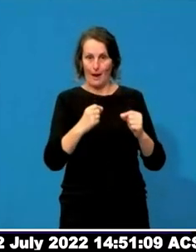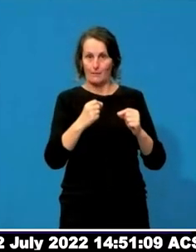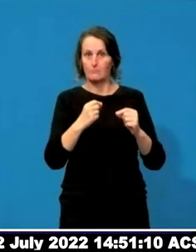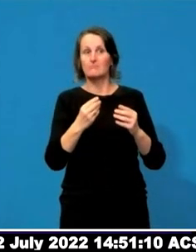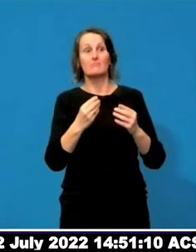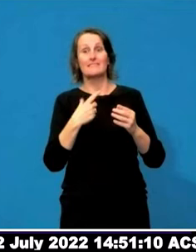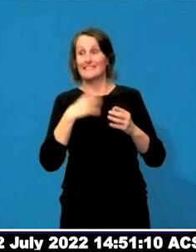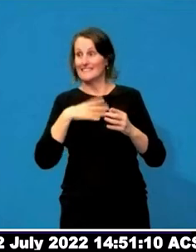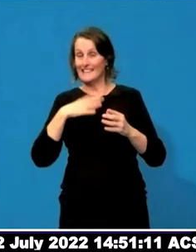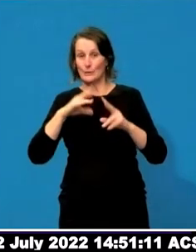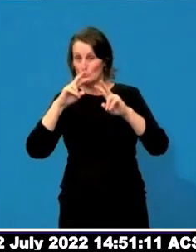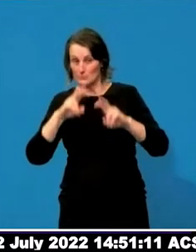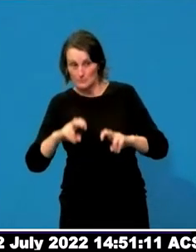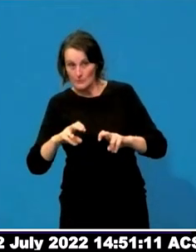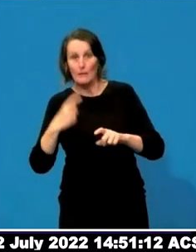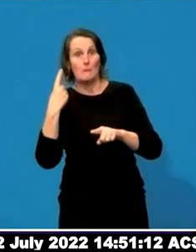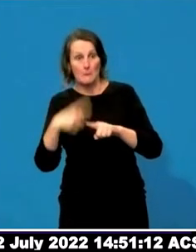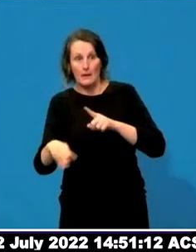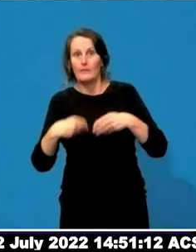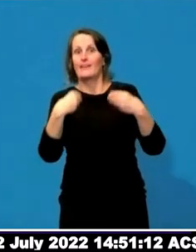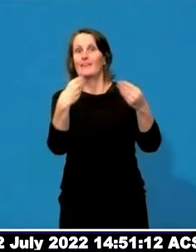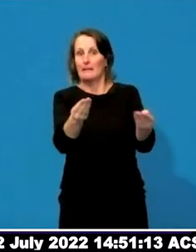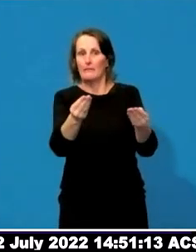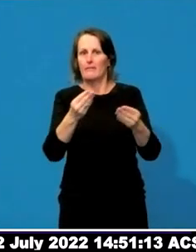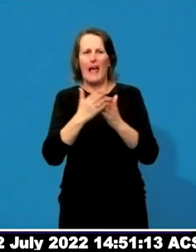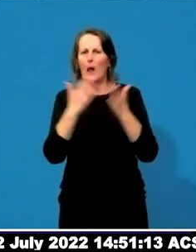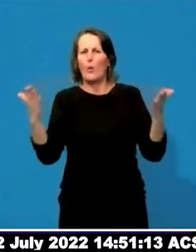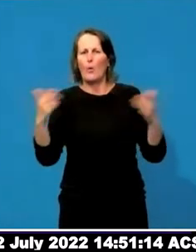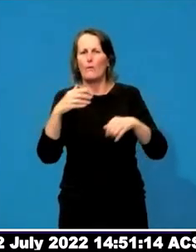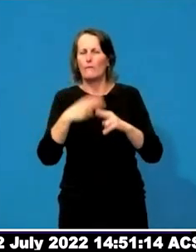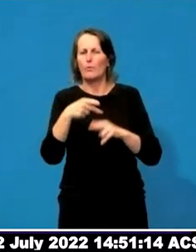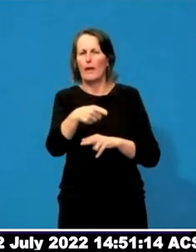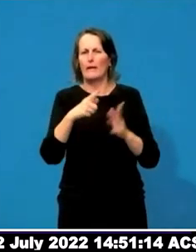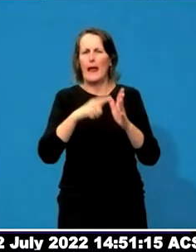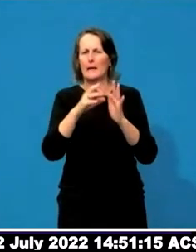At the moment, I don't know because I don't do that anymore in my business, thank goodness. Okay. Someone else does that.